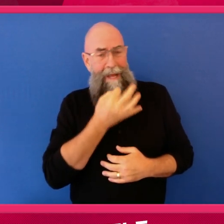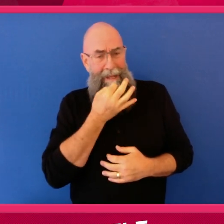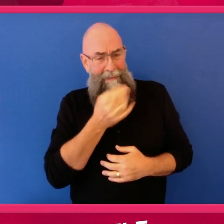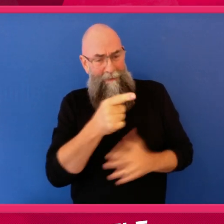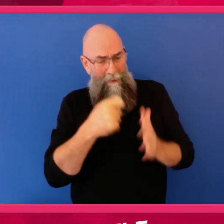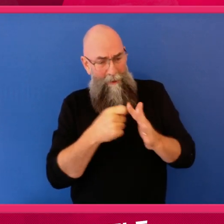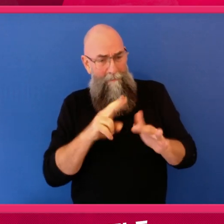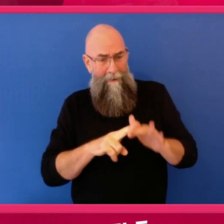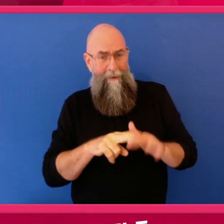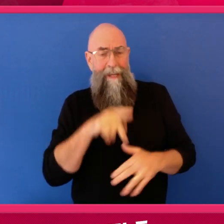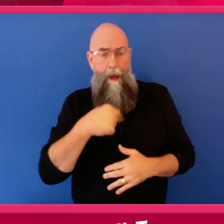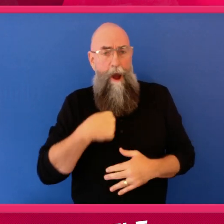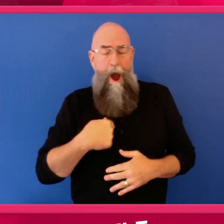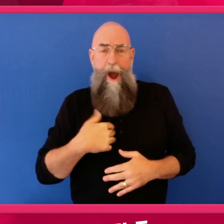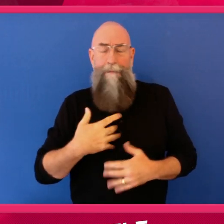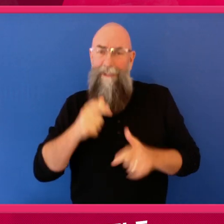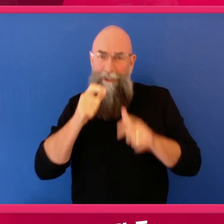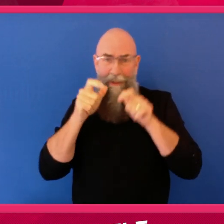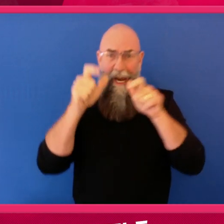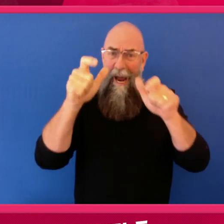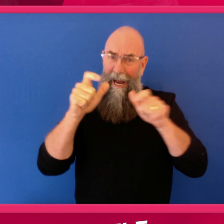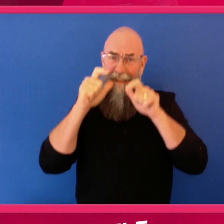You Little Ripper, which was the whole point of this podcast. How are you doing?